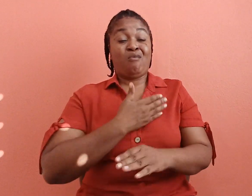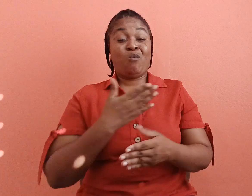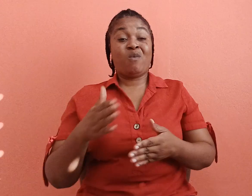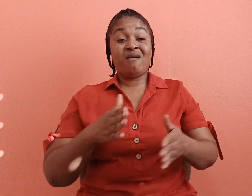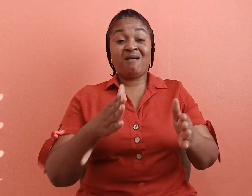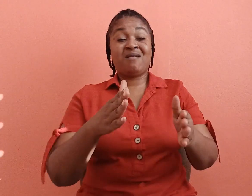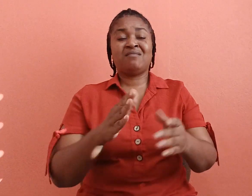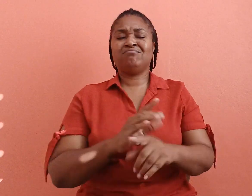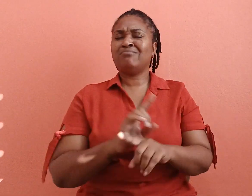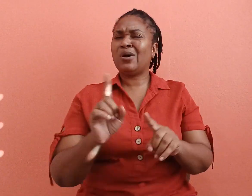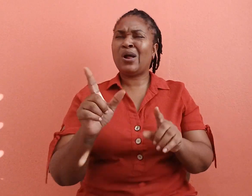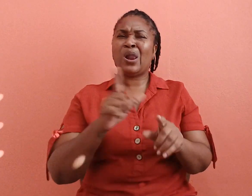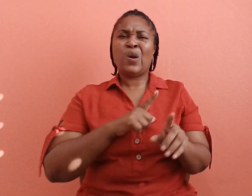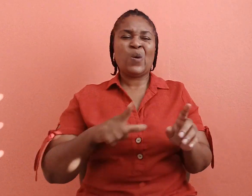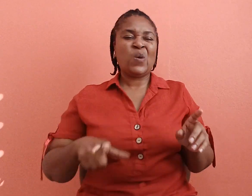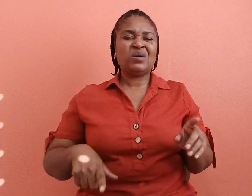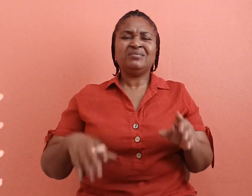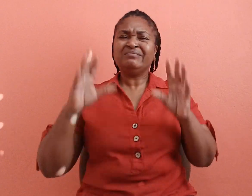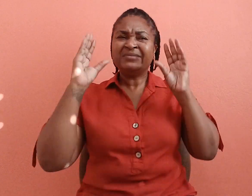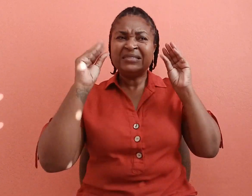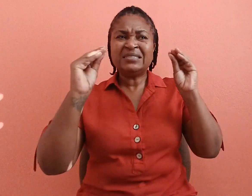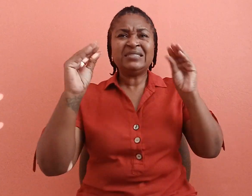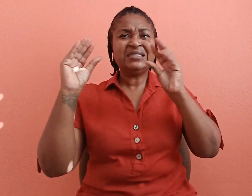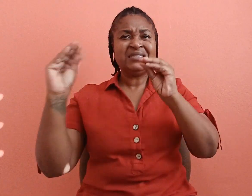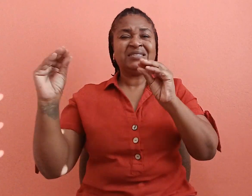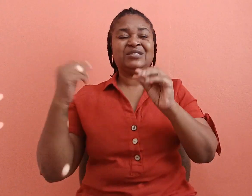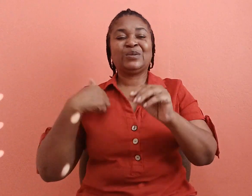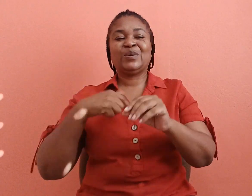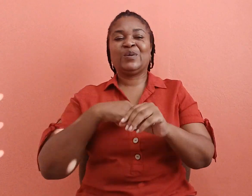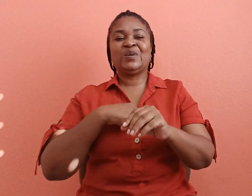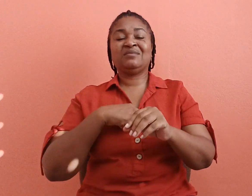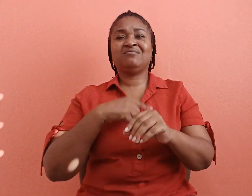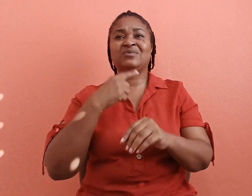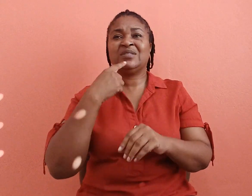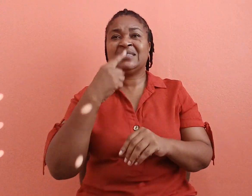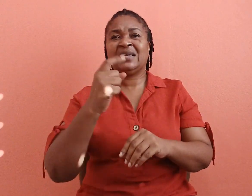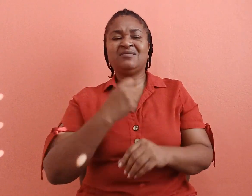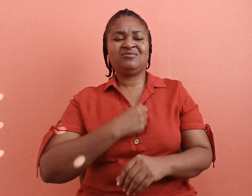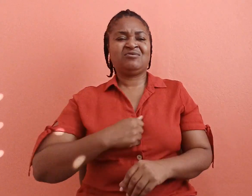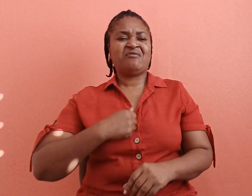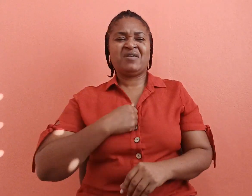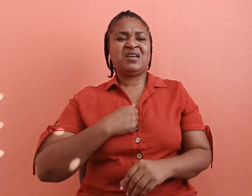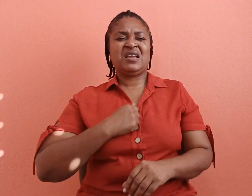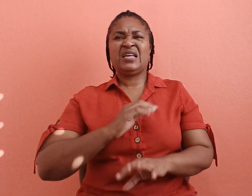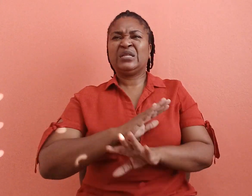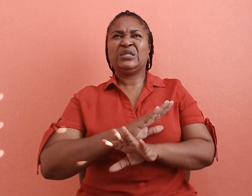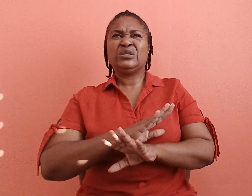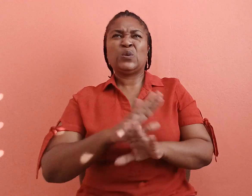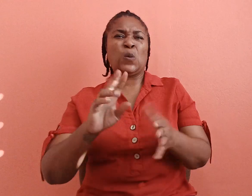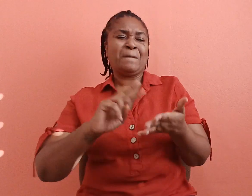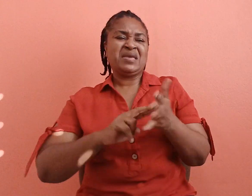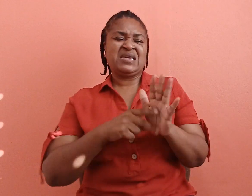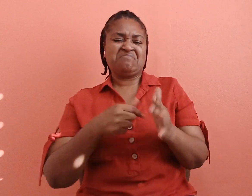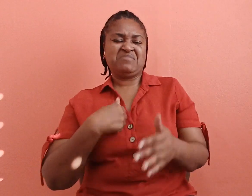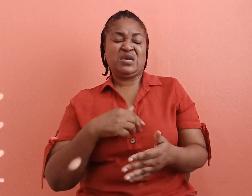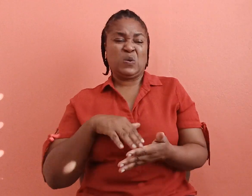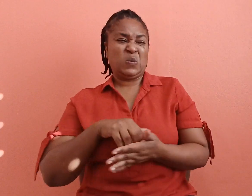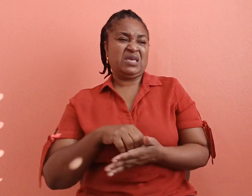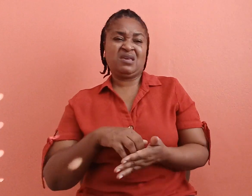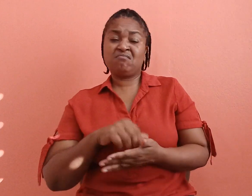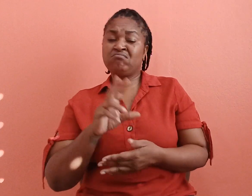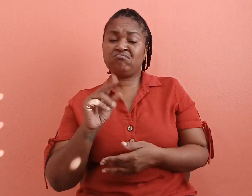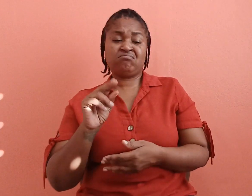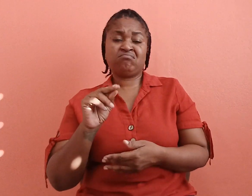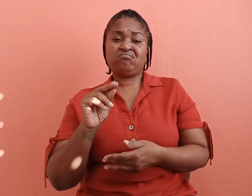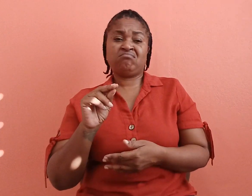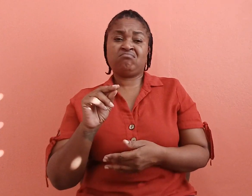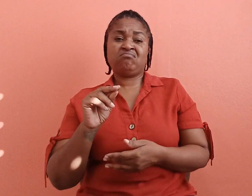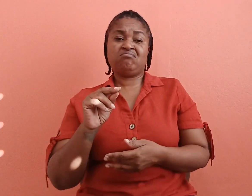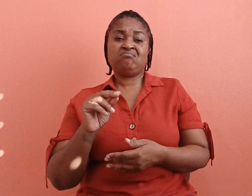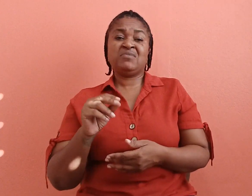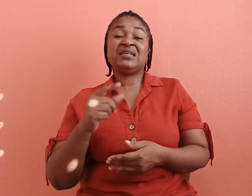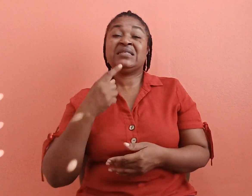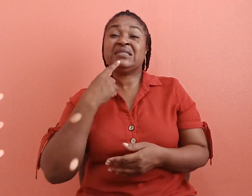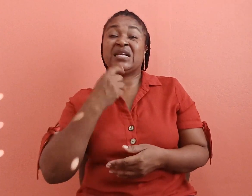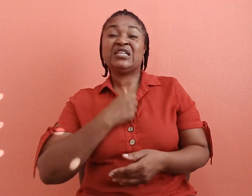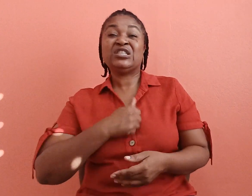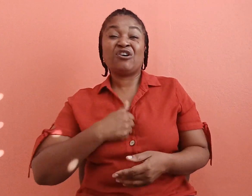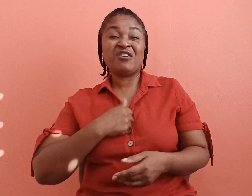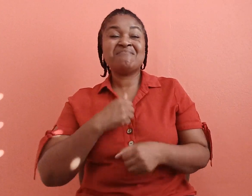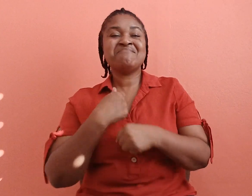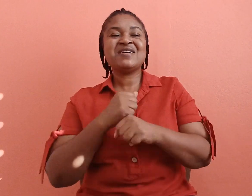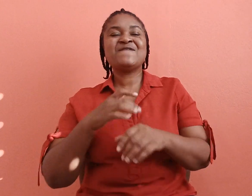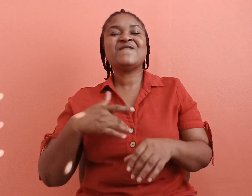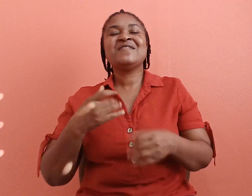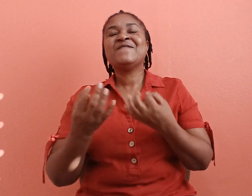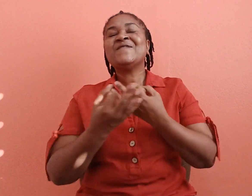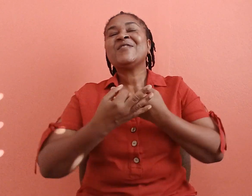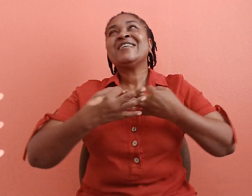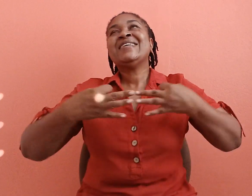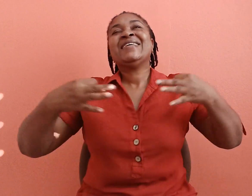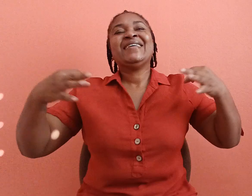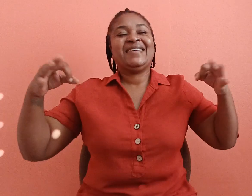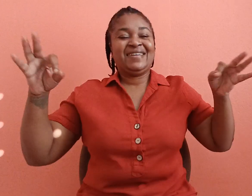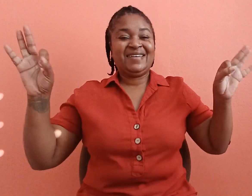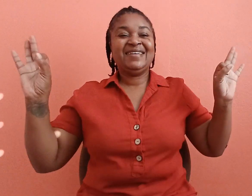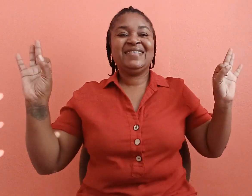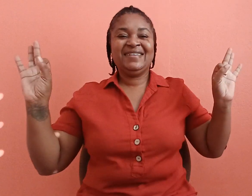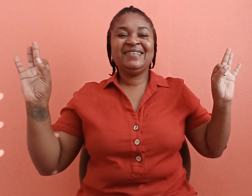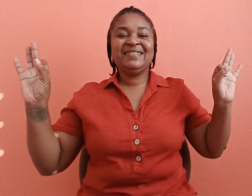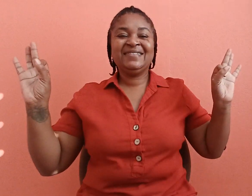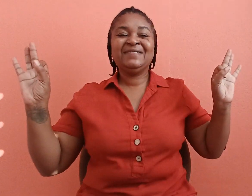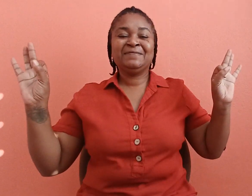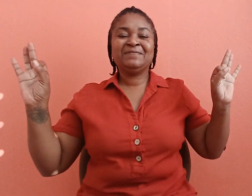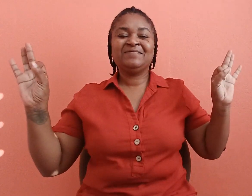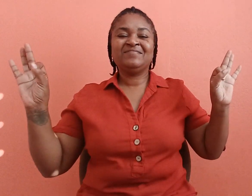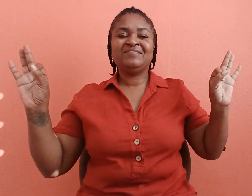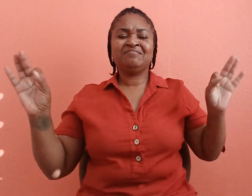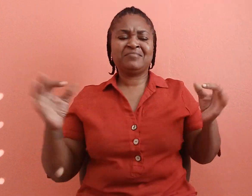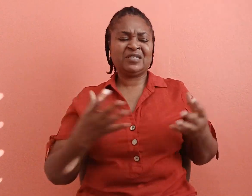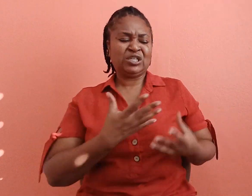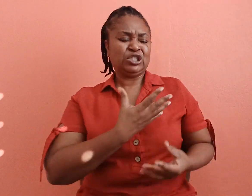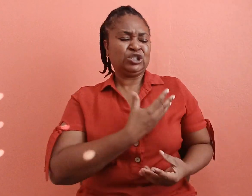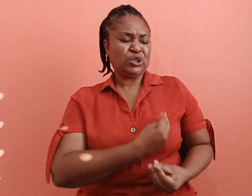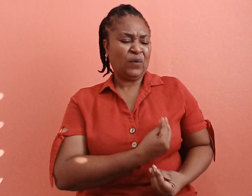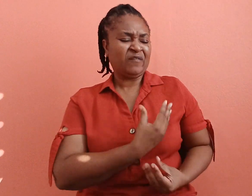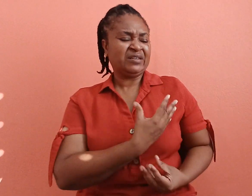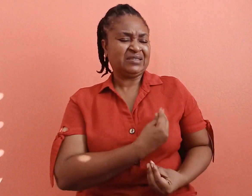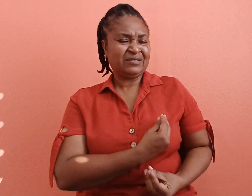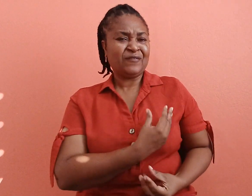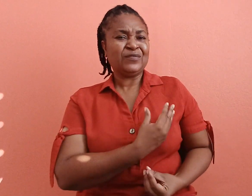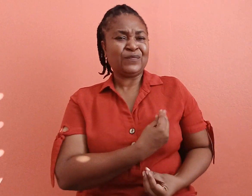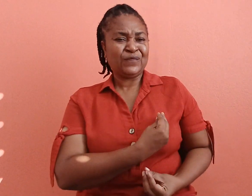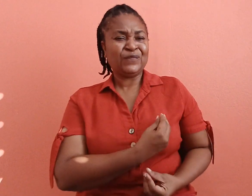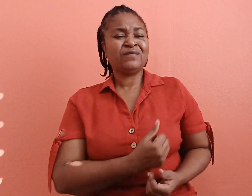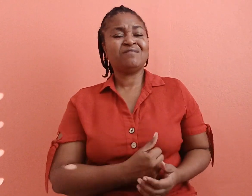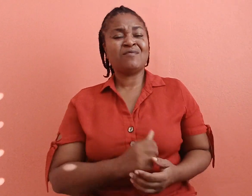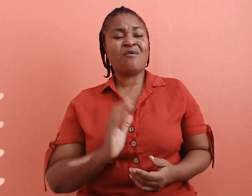teach us that saying “I’m sorry” does not make us weak—it makes us free. Soften our hearts.